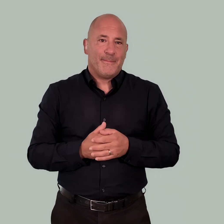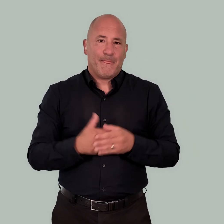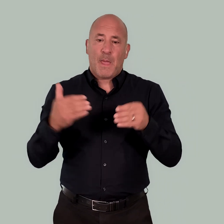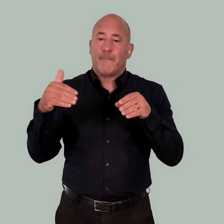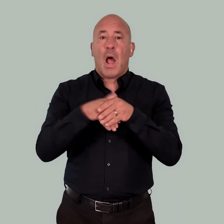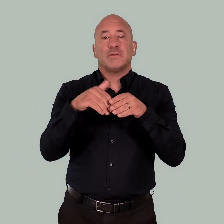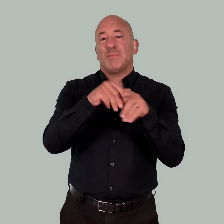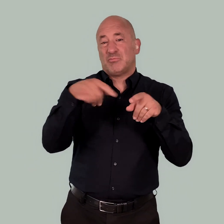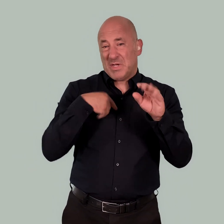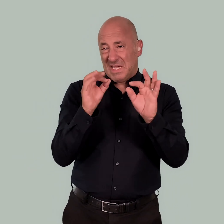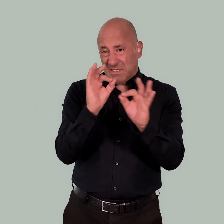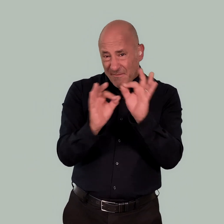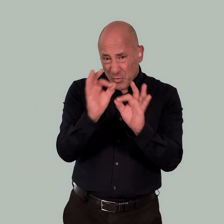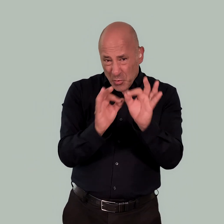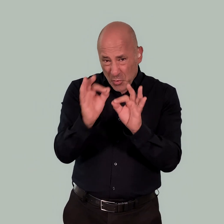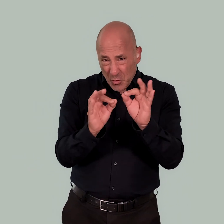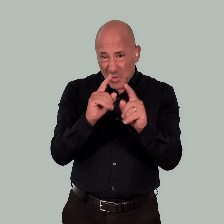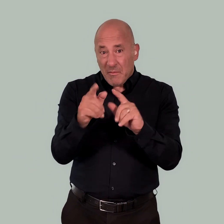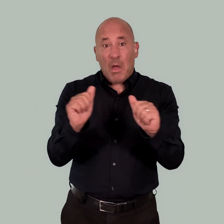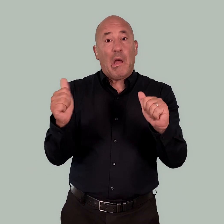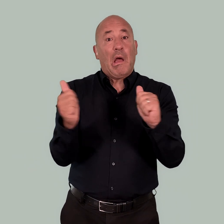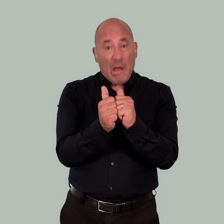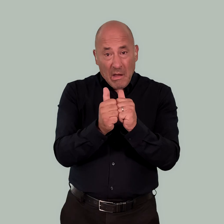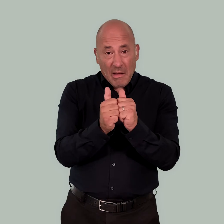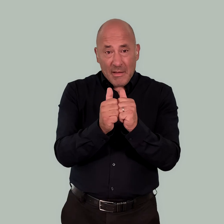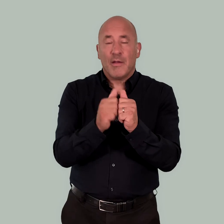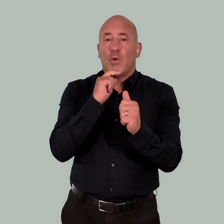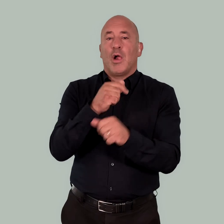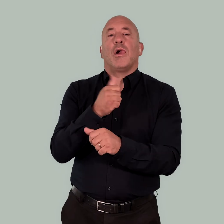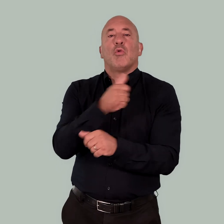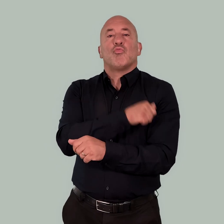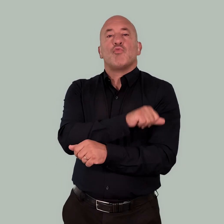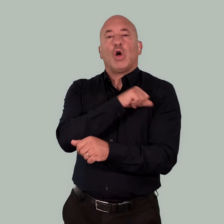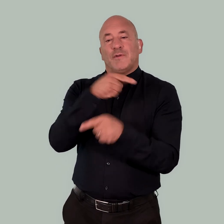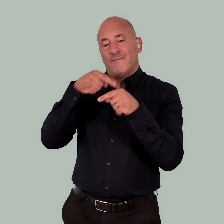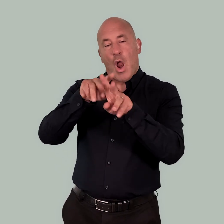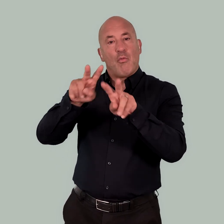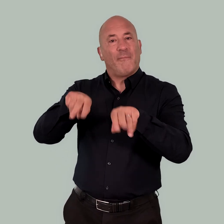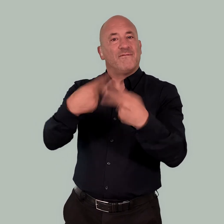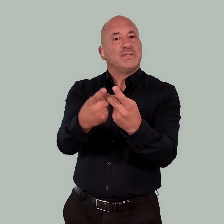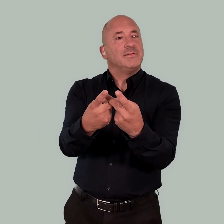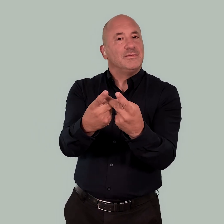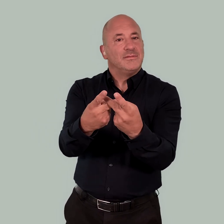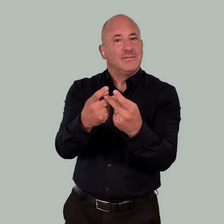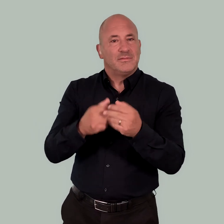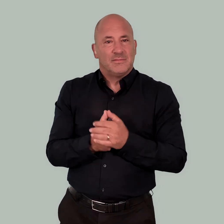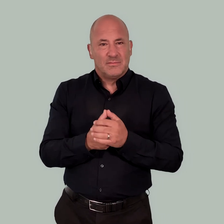Participants are interviewed and, if they consent, receive a follow-up visit from a nurse.